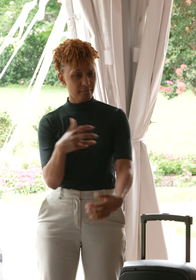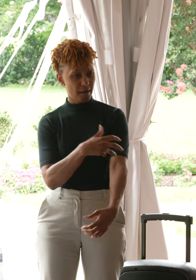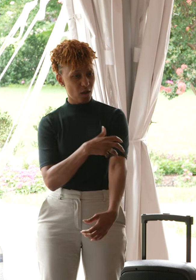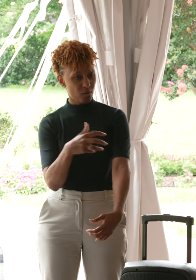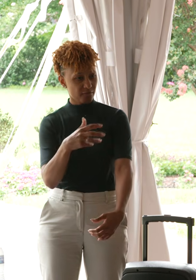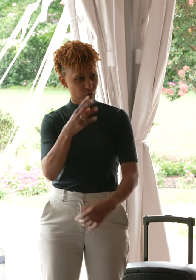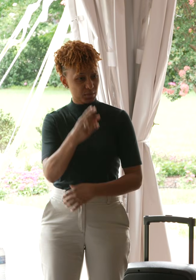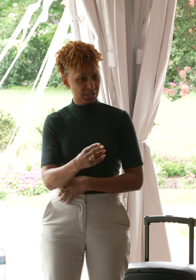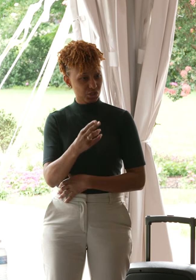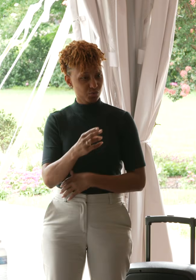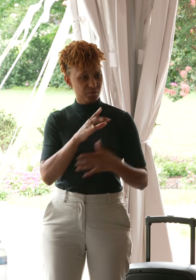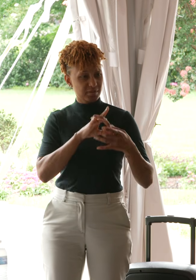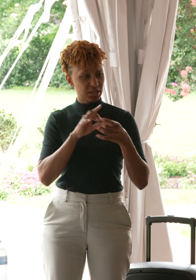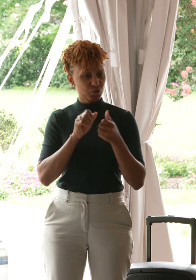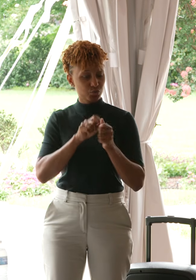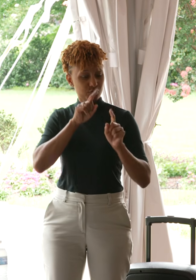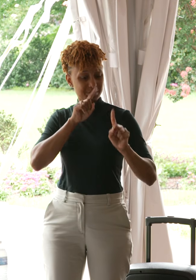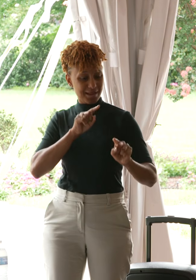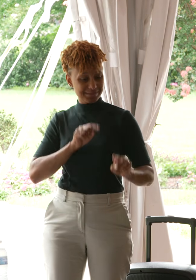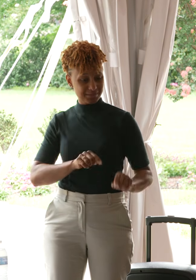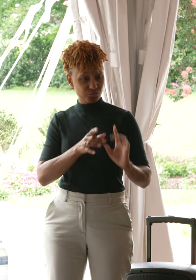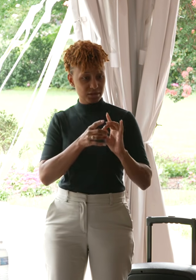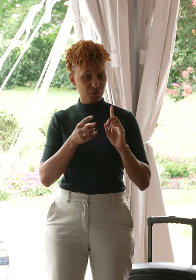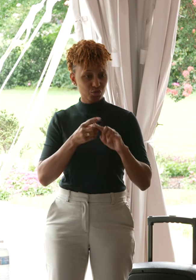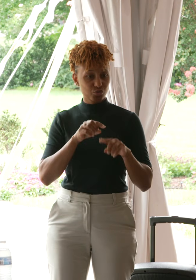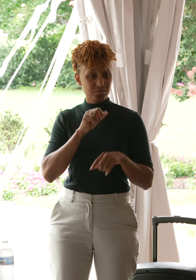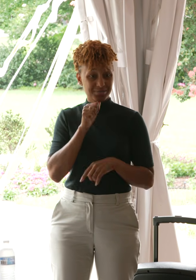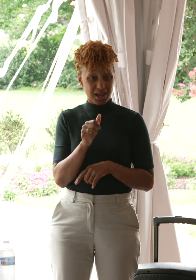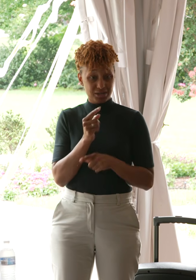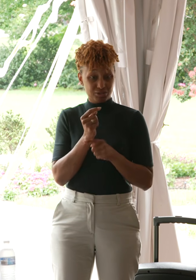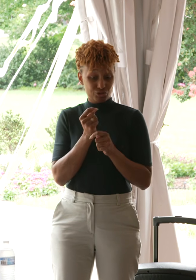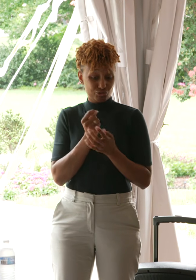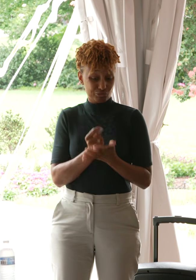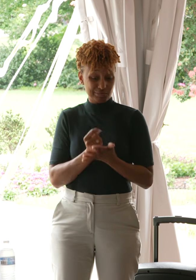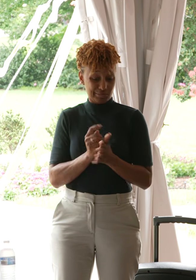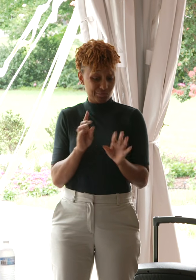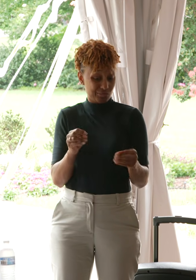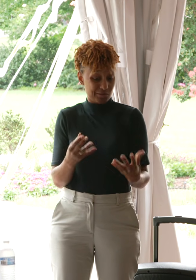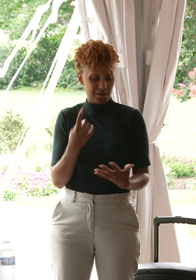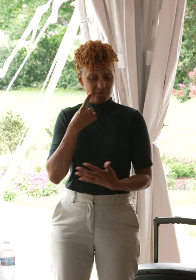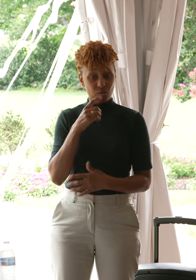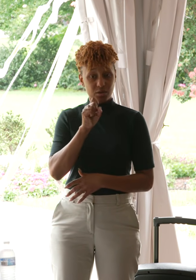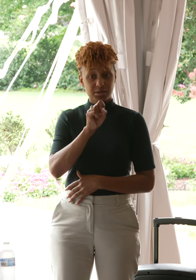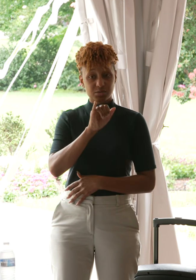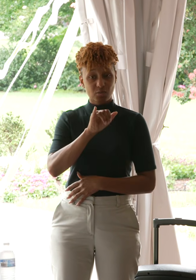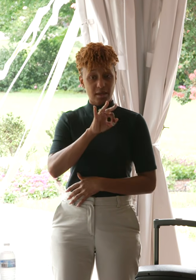its responsiveness to the untreated syphilis study. Can you shine any more light on the